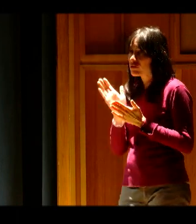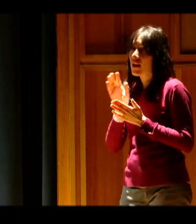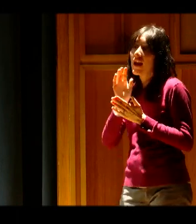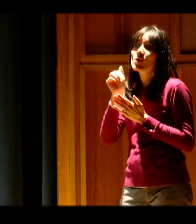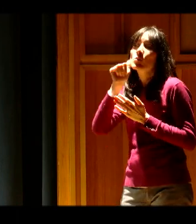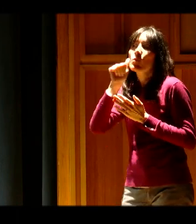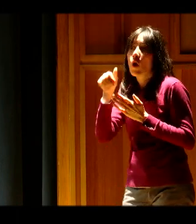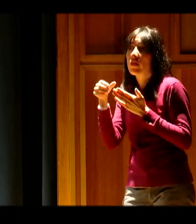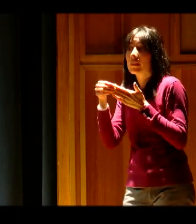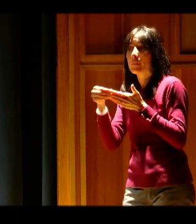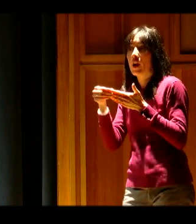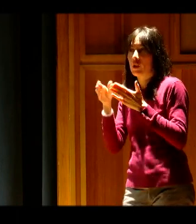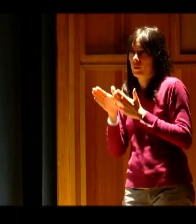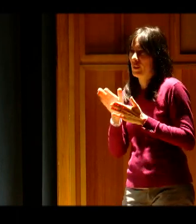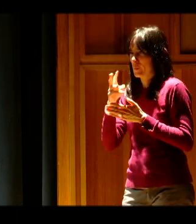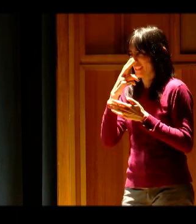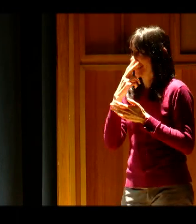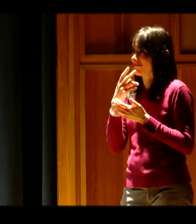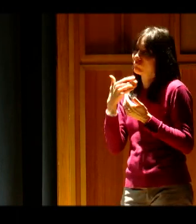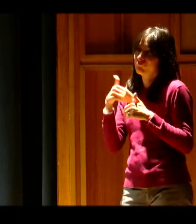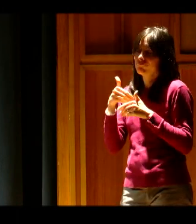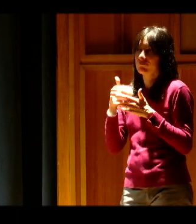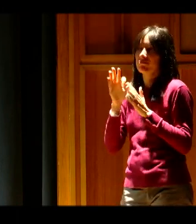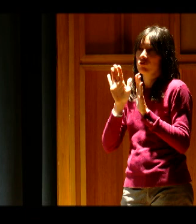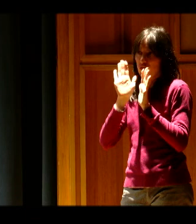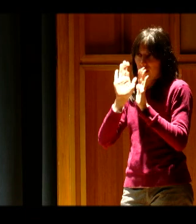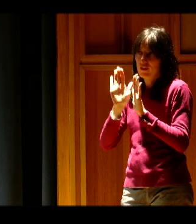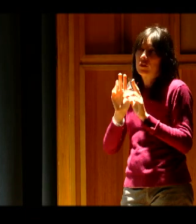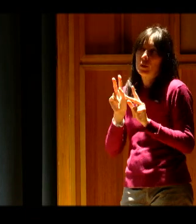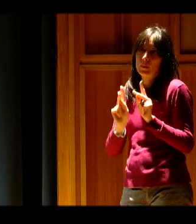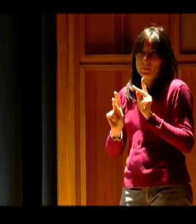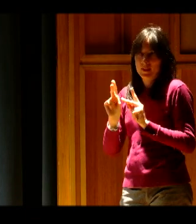you're going to find a whole other group of remarkable people already there to work with you both